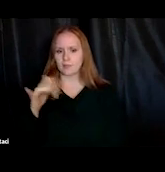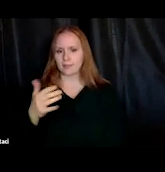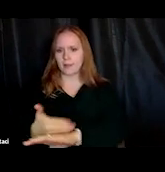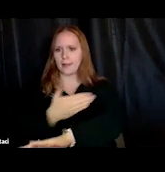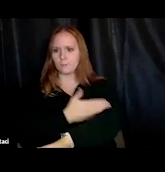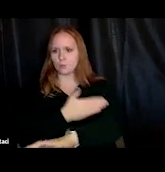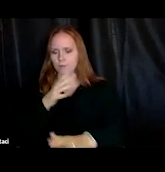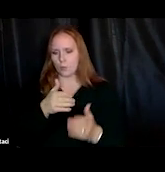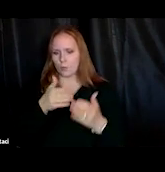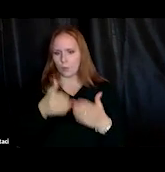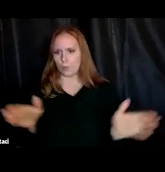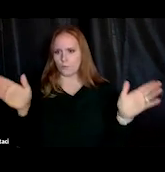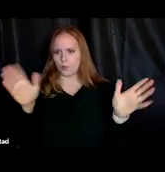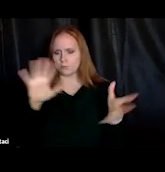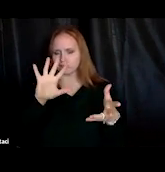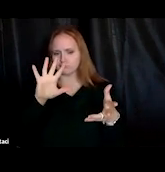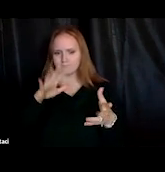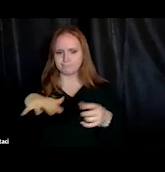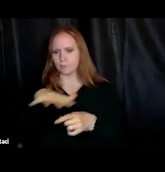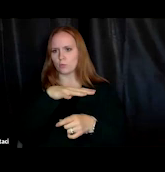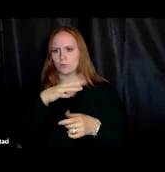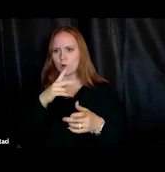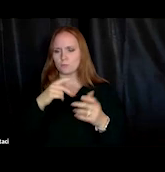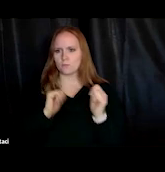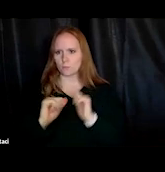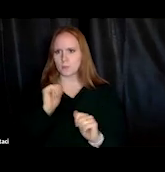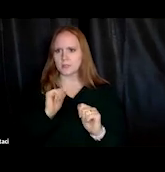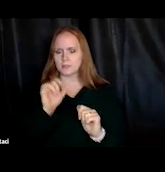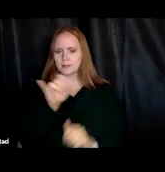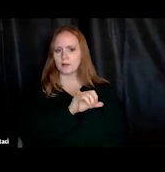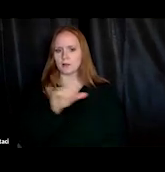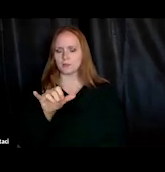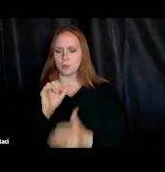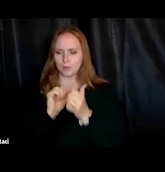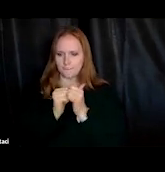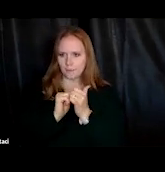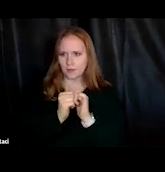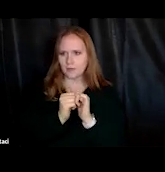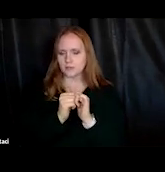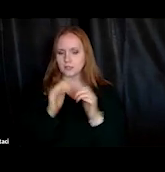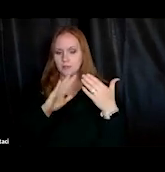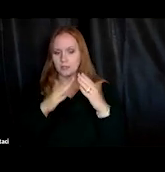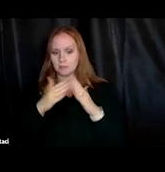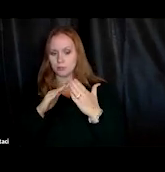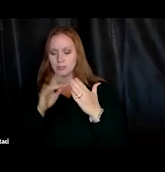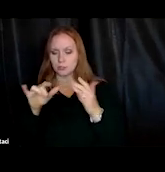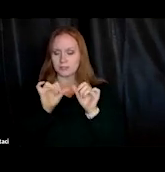of a project and the overall competitiveness of a community to continue receive funds